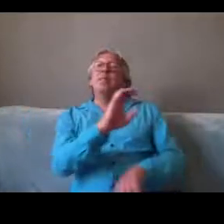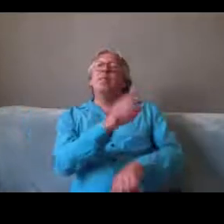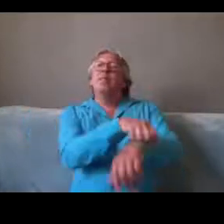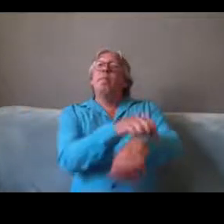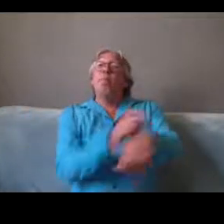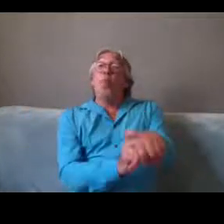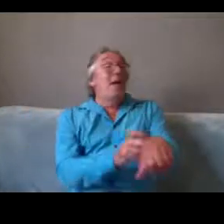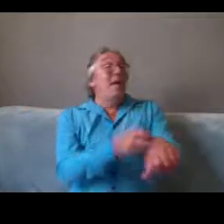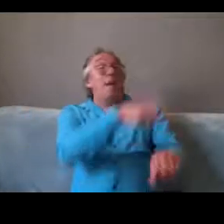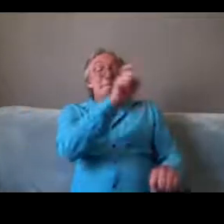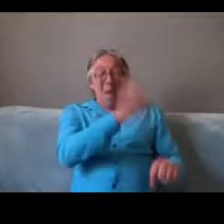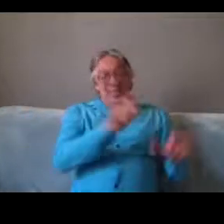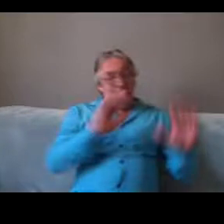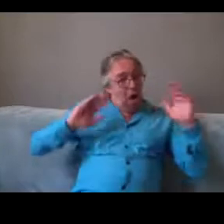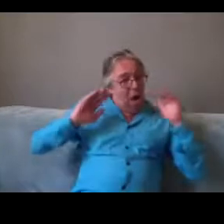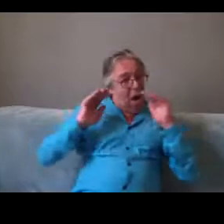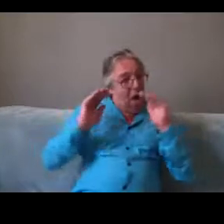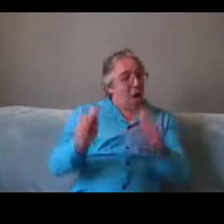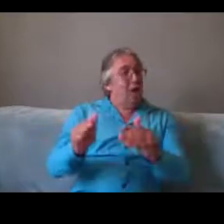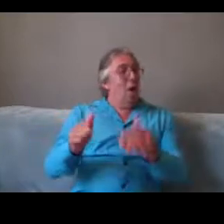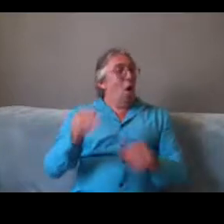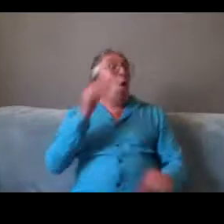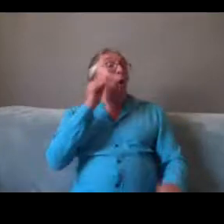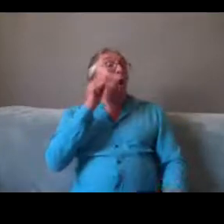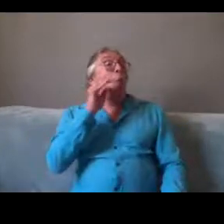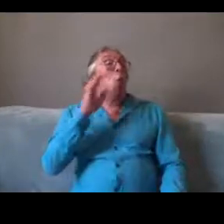with the design of the future programme